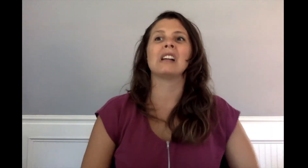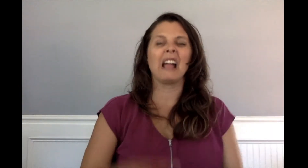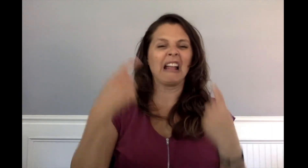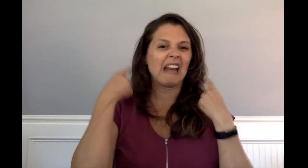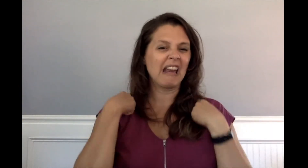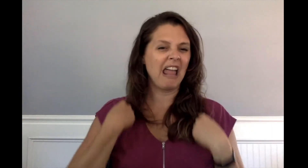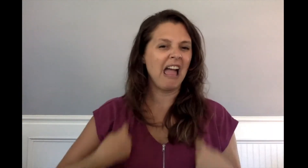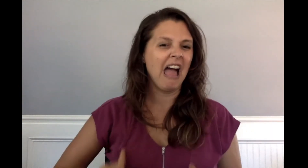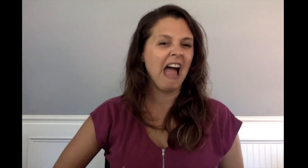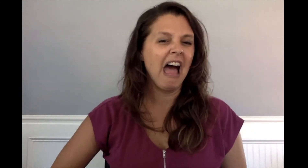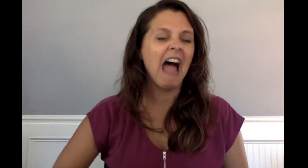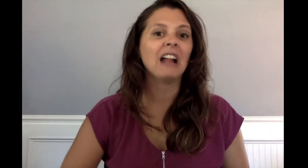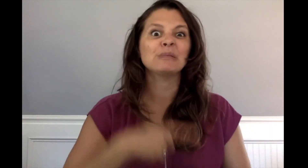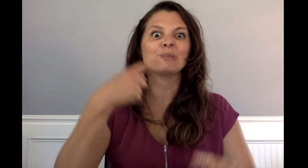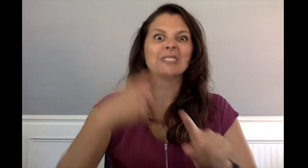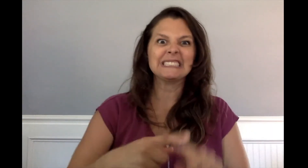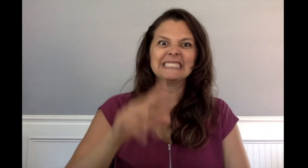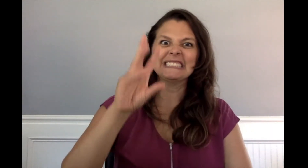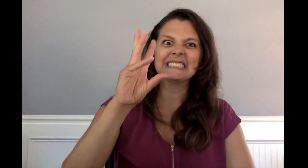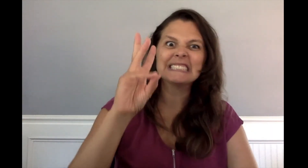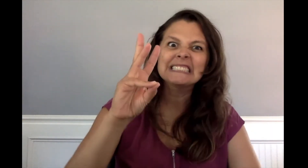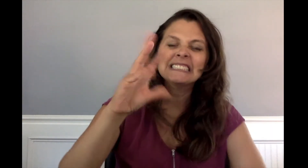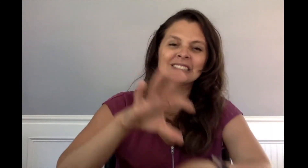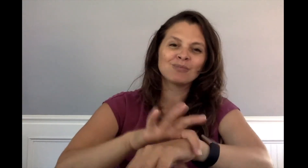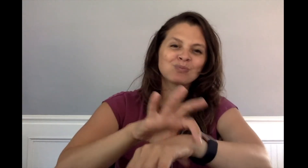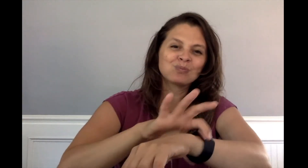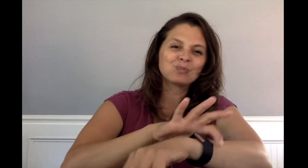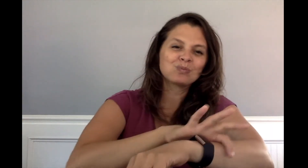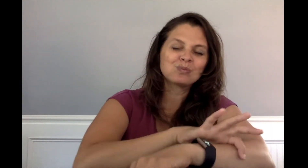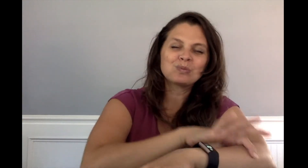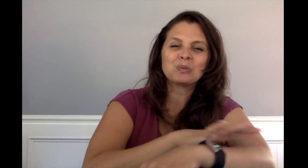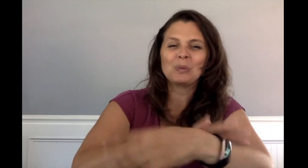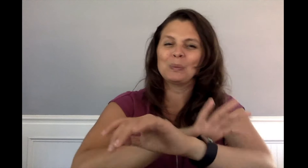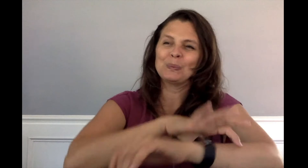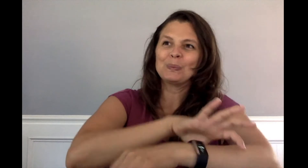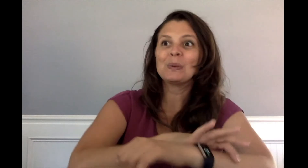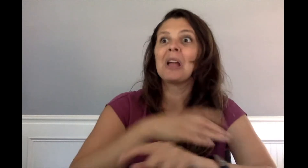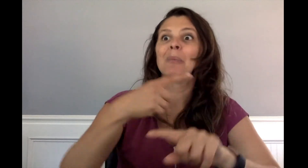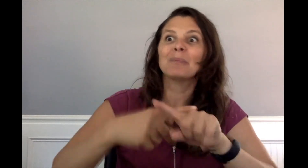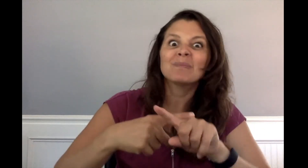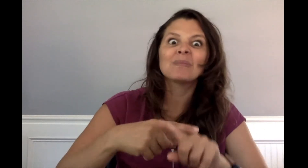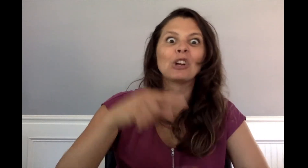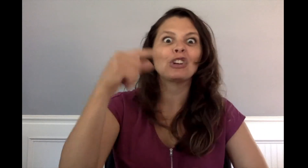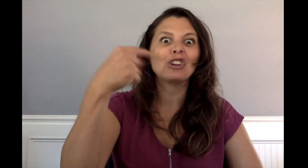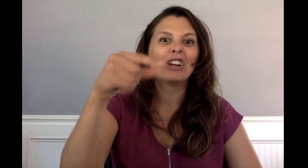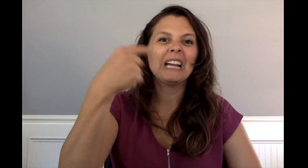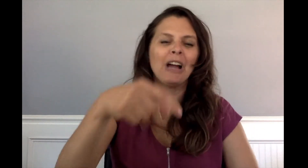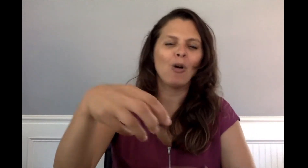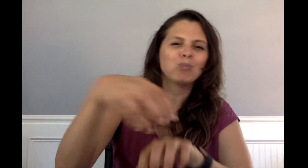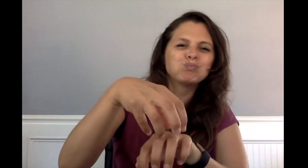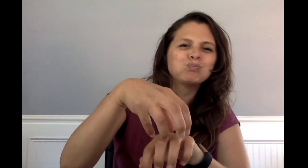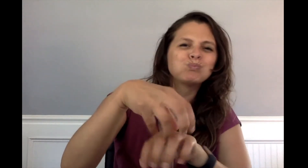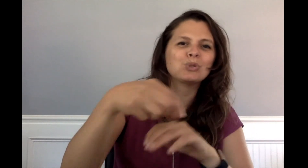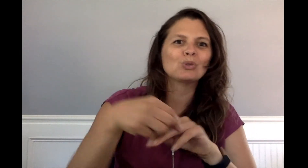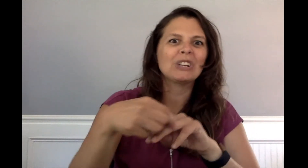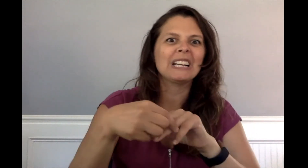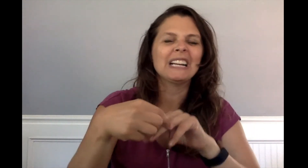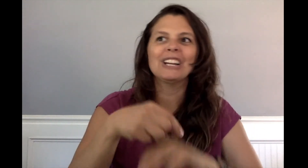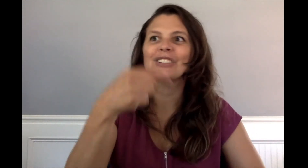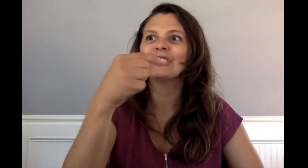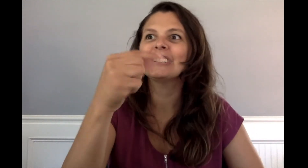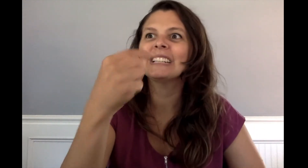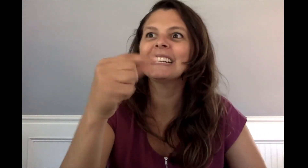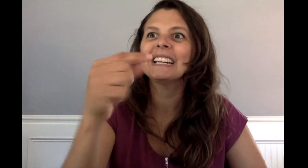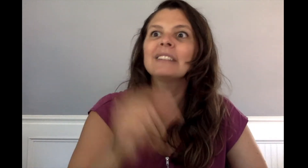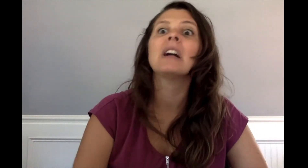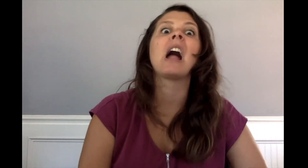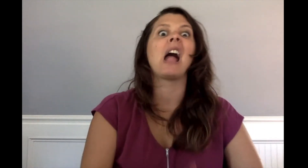a longer necklace, six bracelets, her emerald ring,